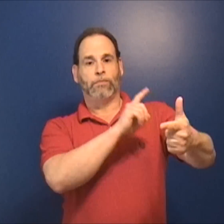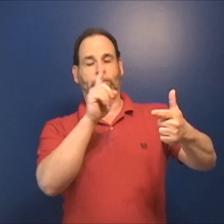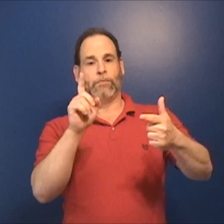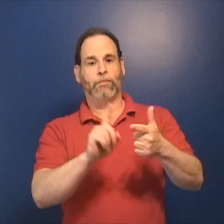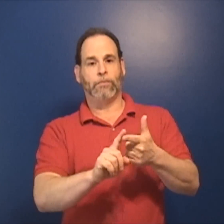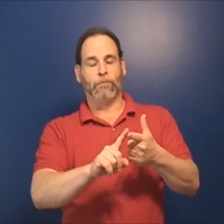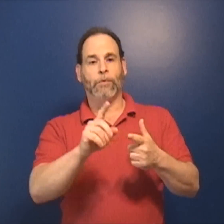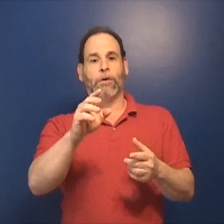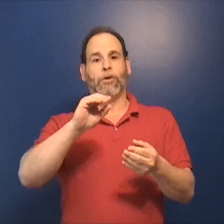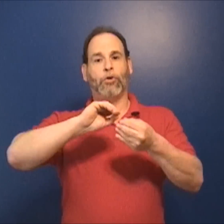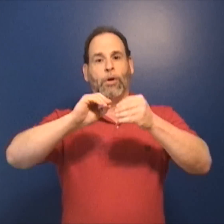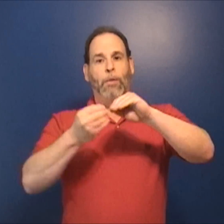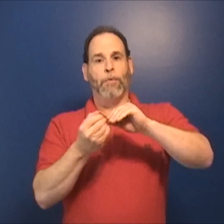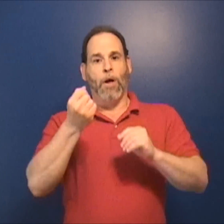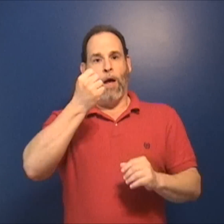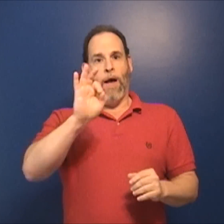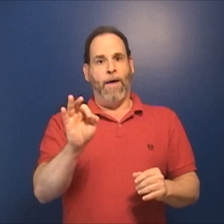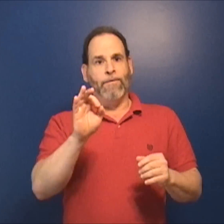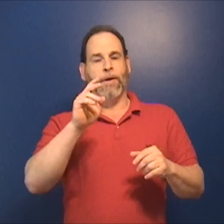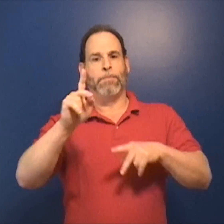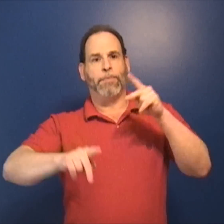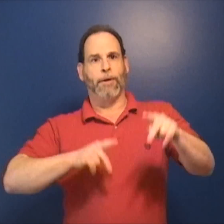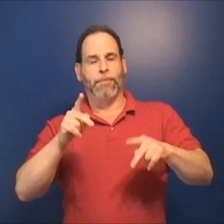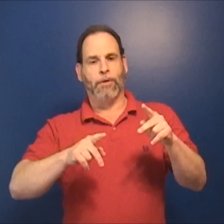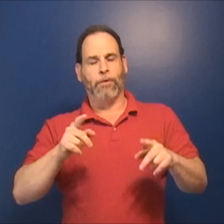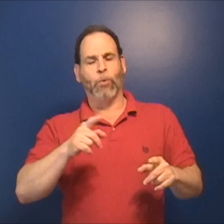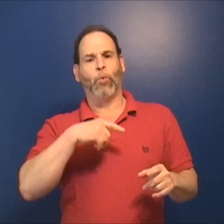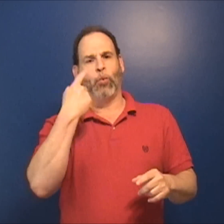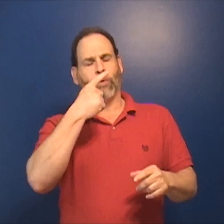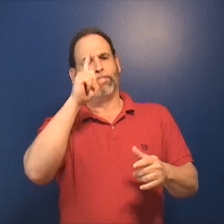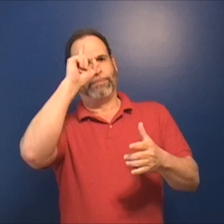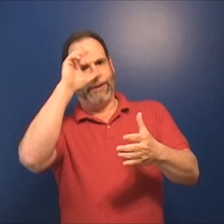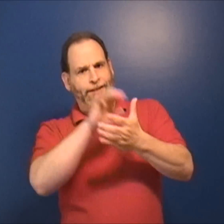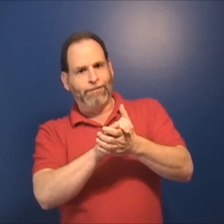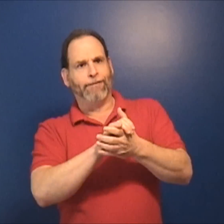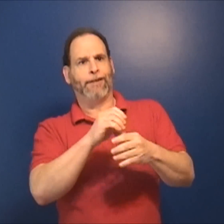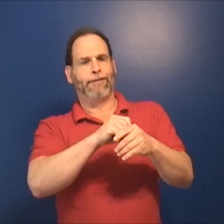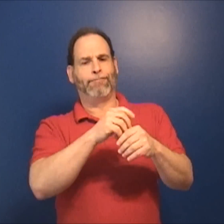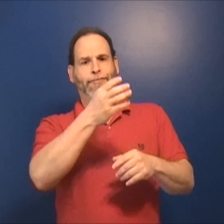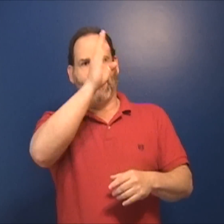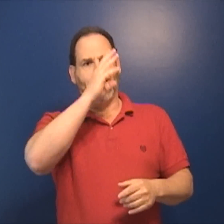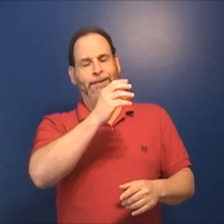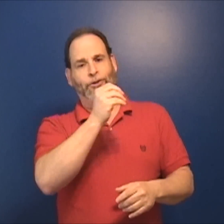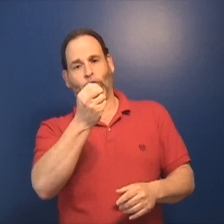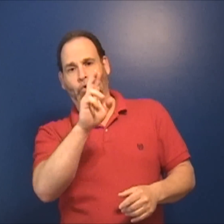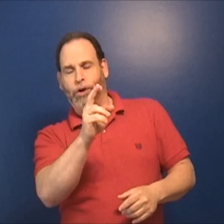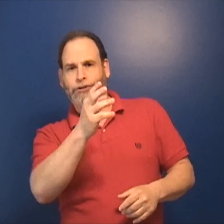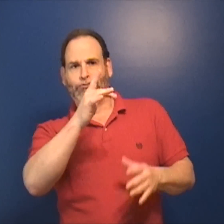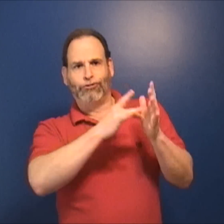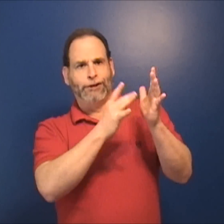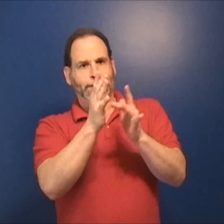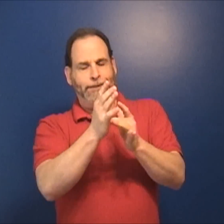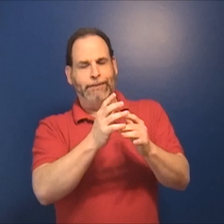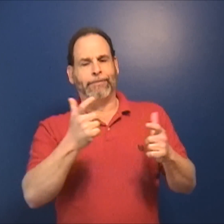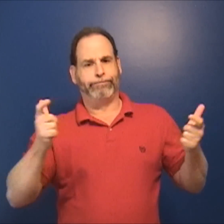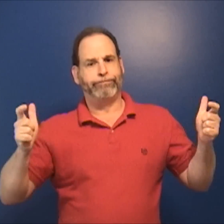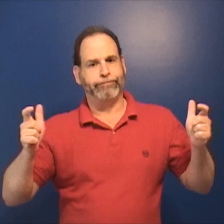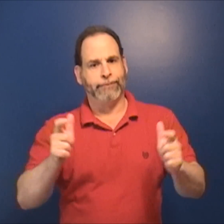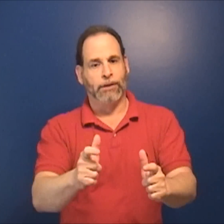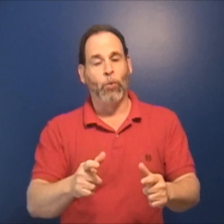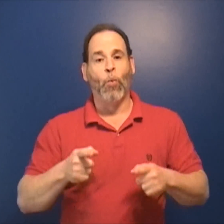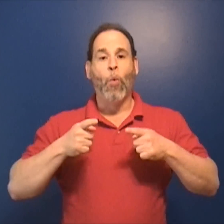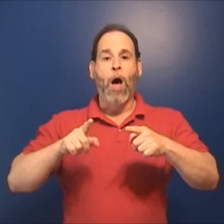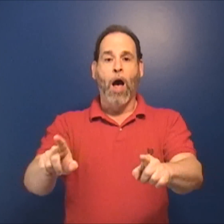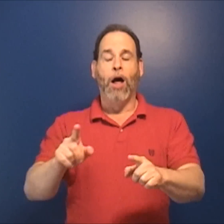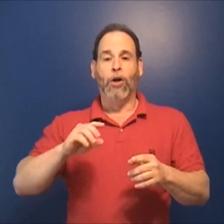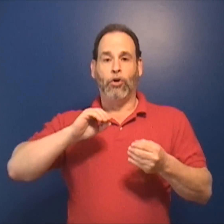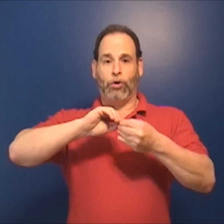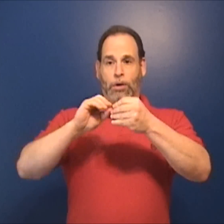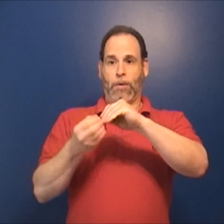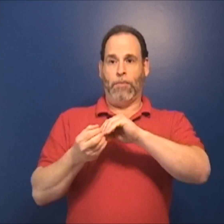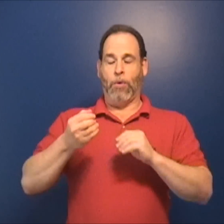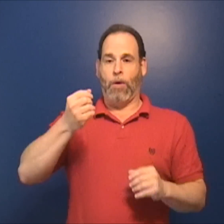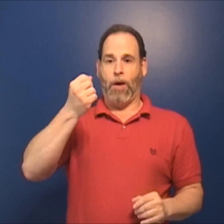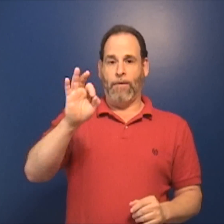The number of people who believe in God and/or Jesus has been reduced while the number of unbelievers has been expanded.